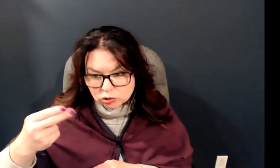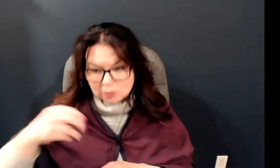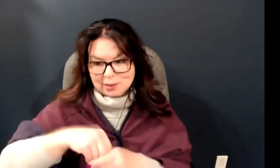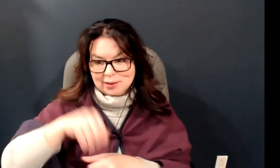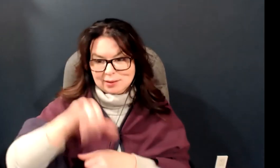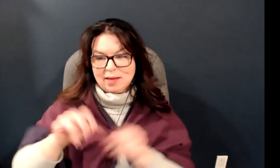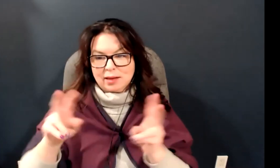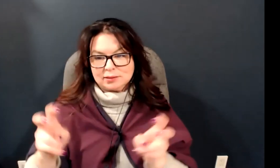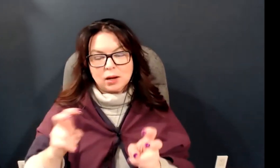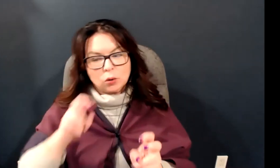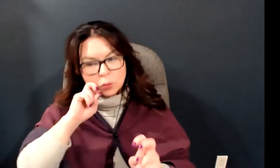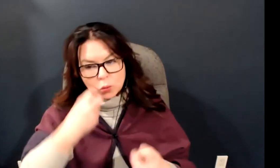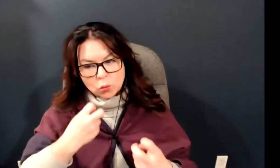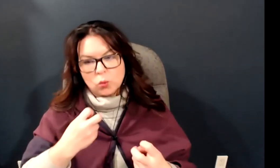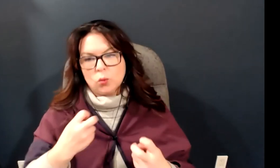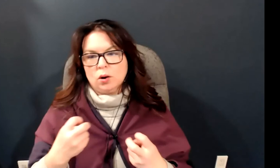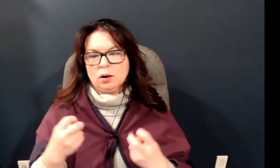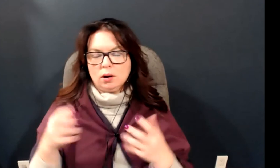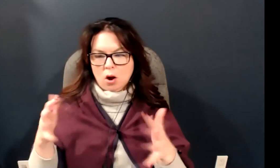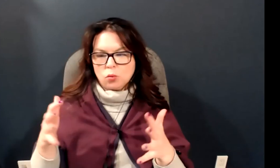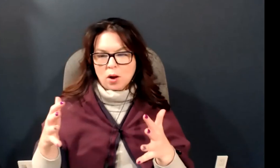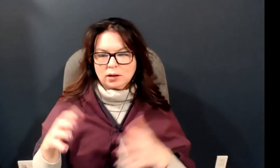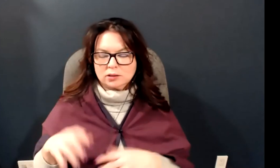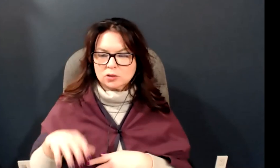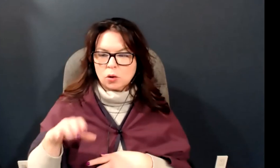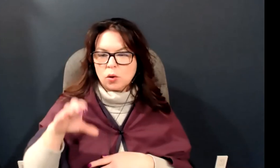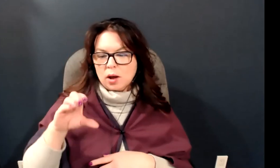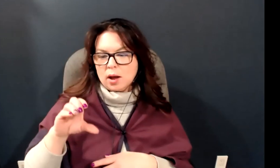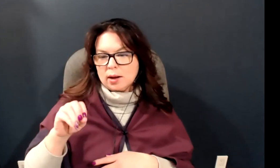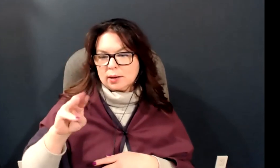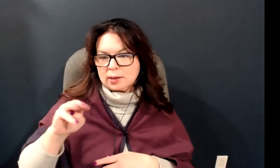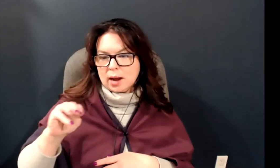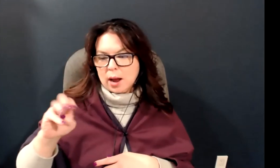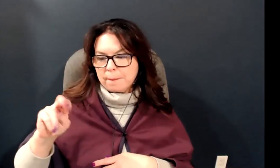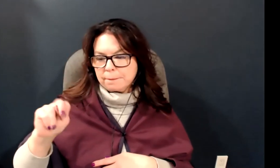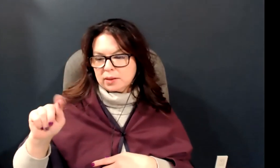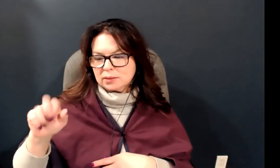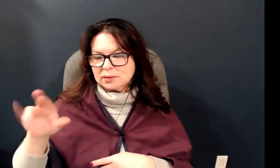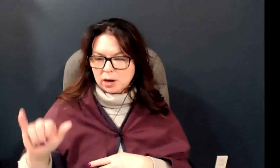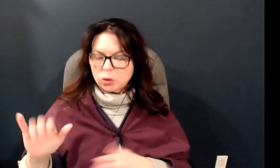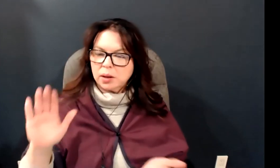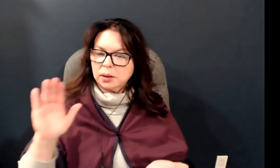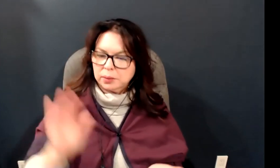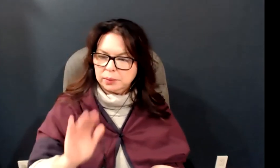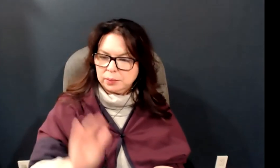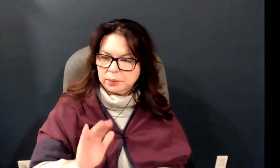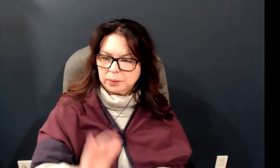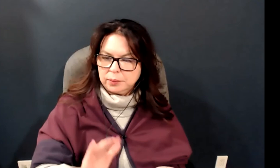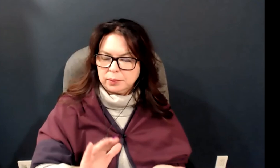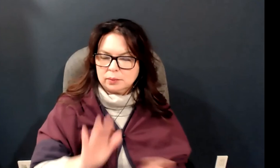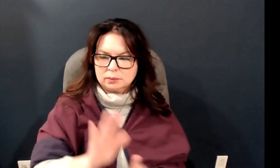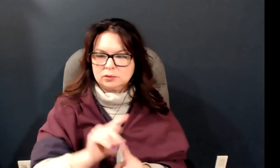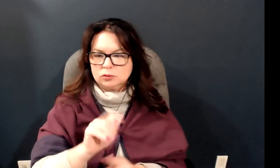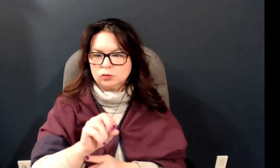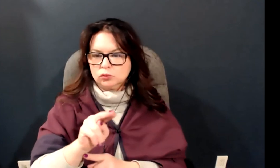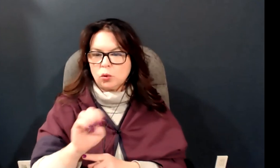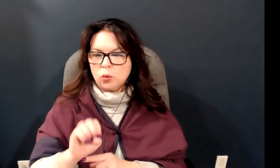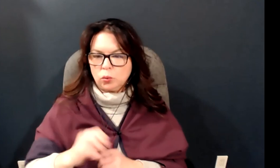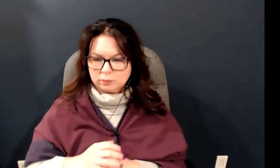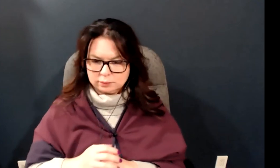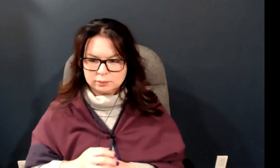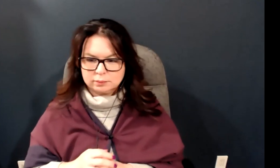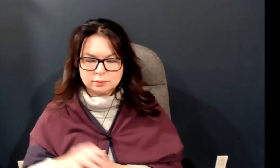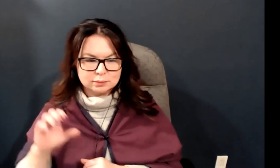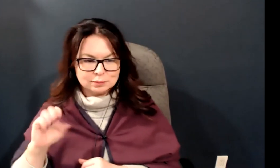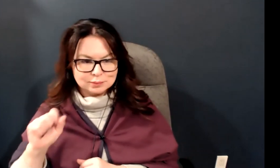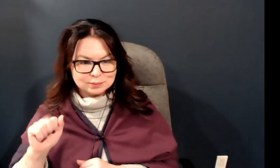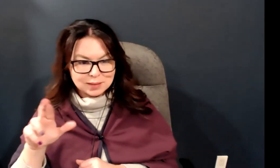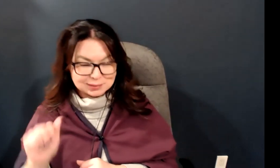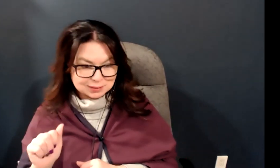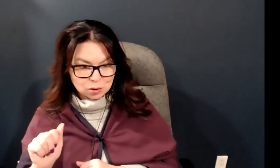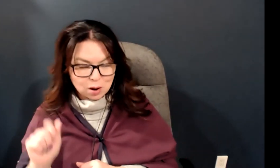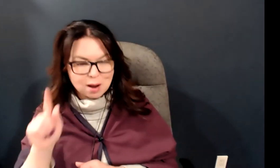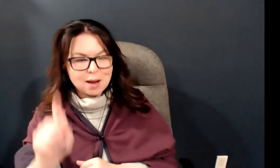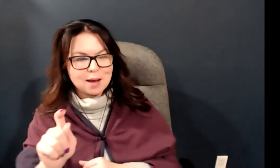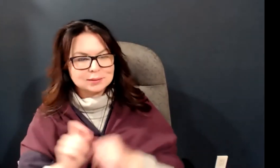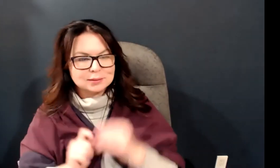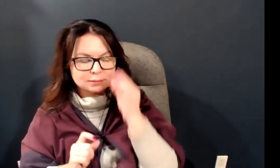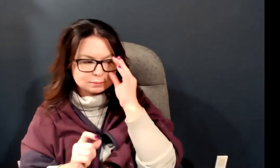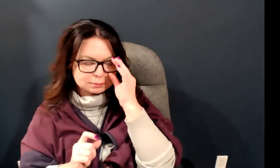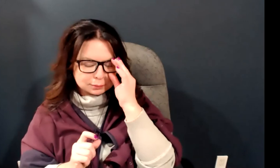the, that these, this comm you said is layered with sarcasm that White people didn't see